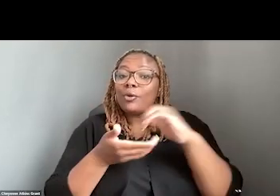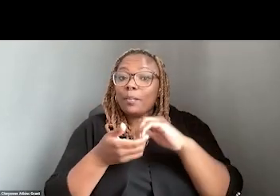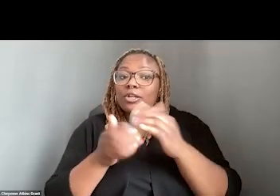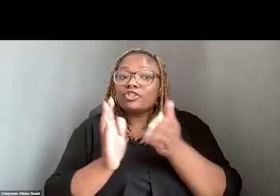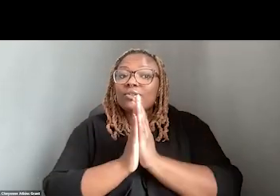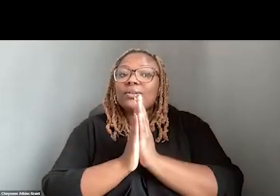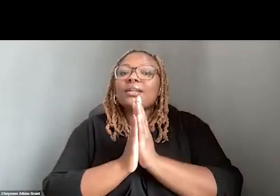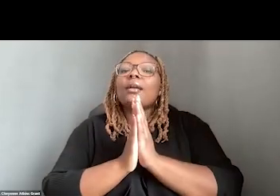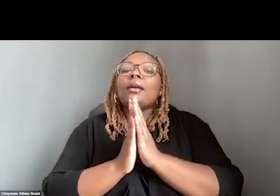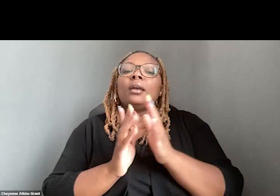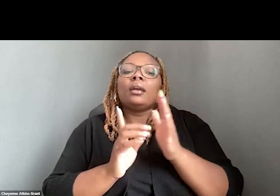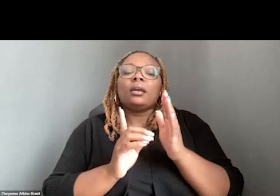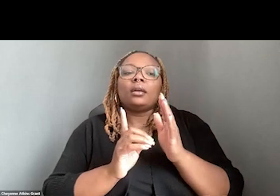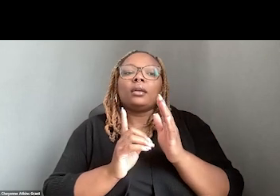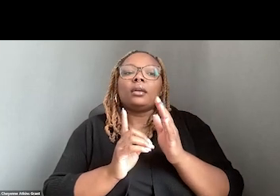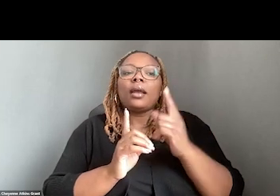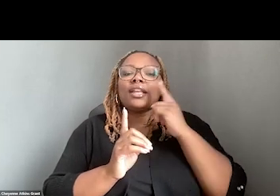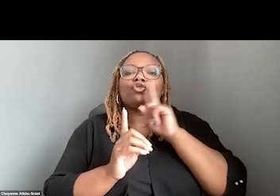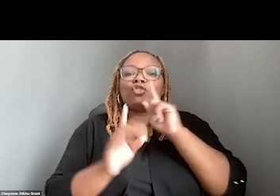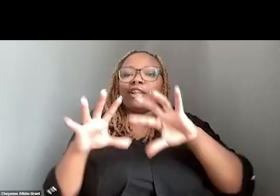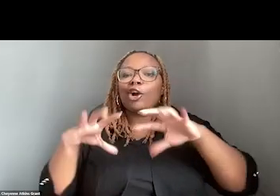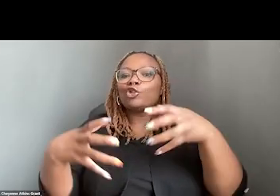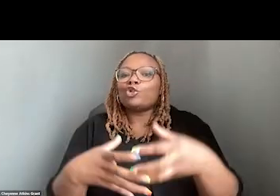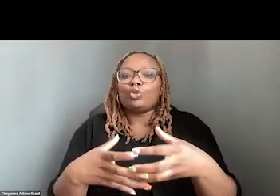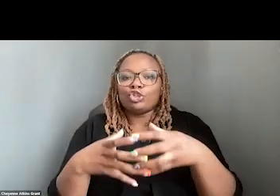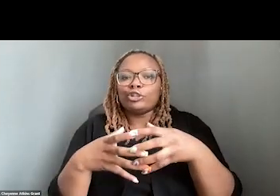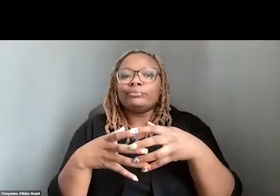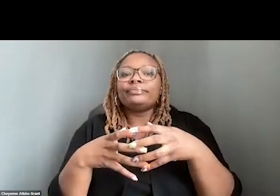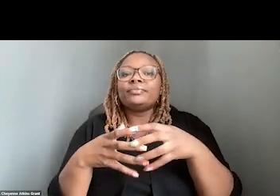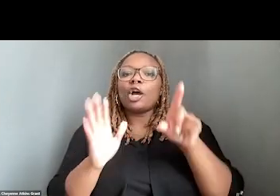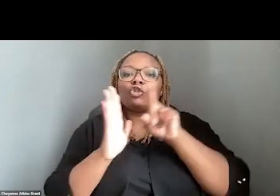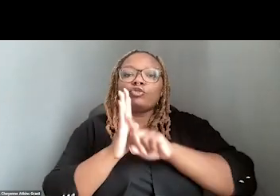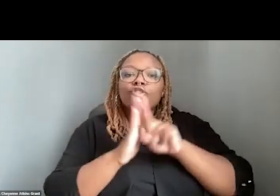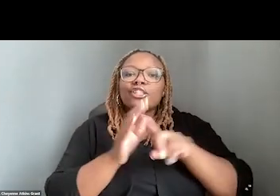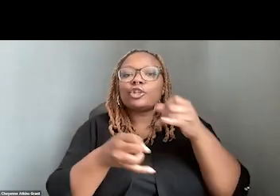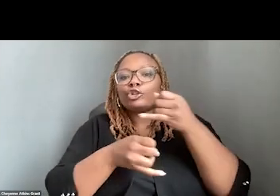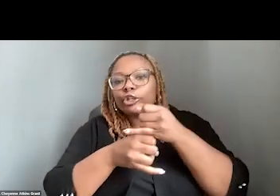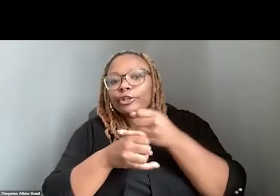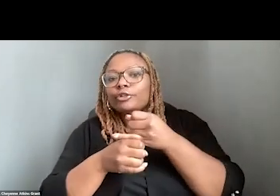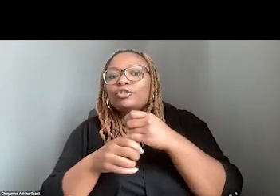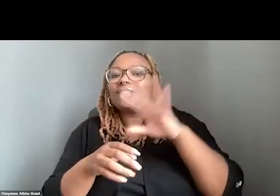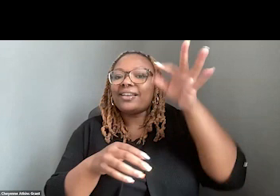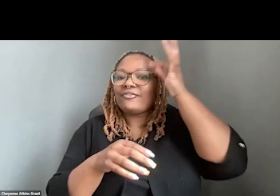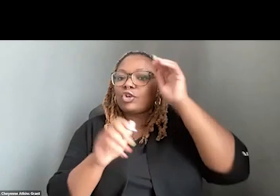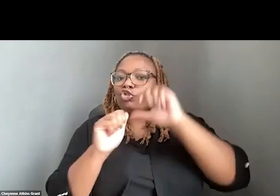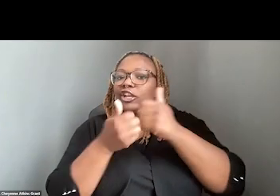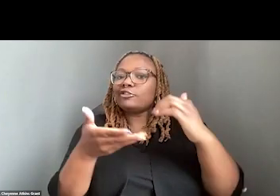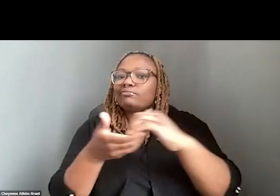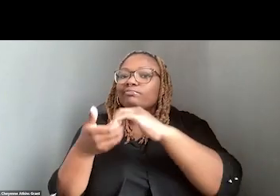which is a consortium of research institutions and federal agencies that come together and talk